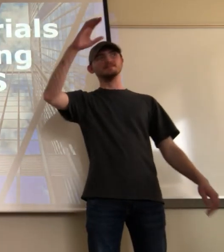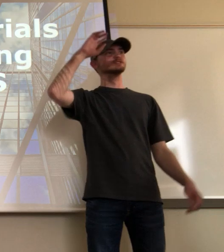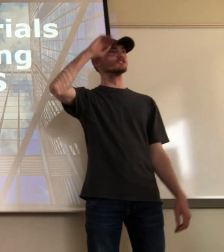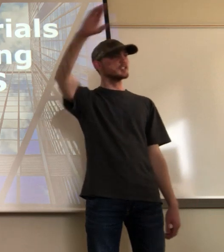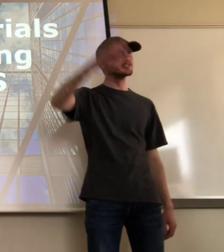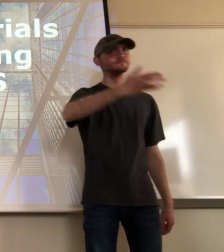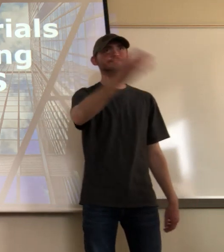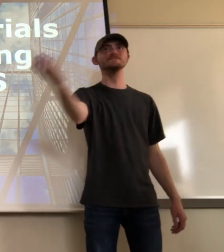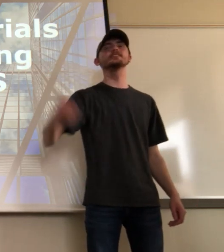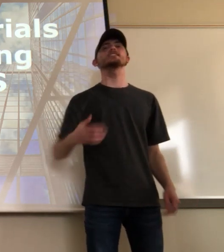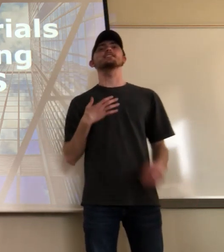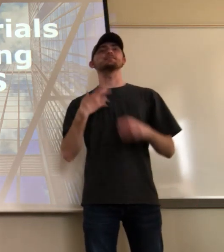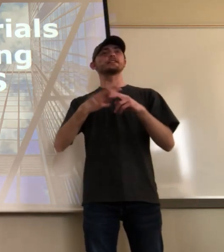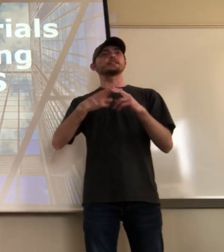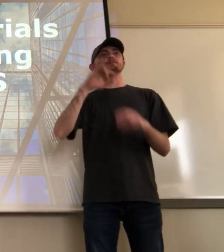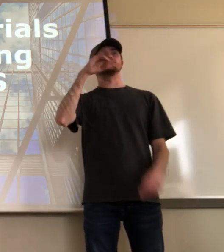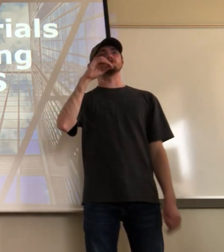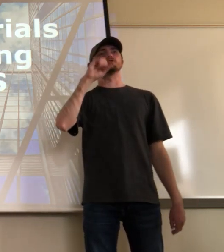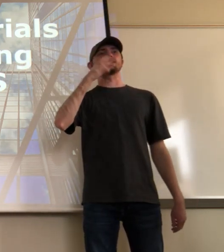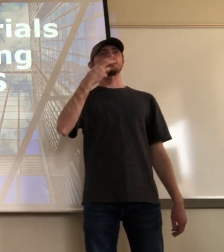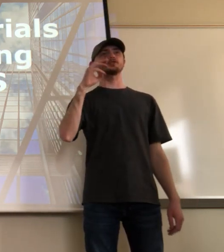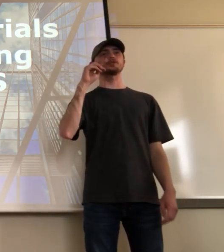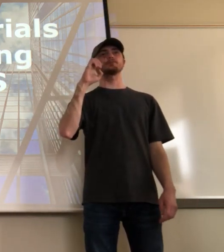Hello! My name is Josh Meyers.